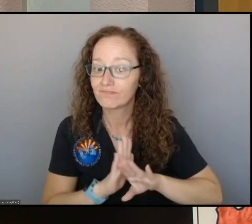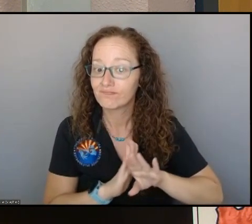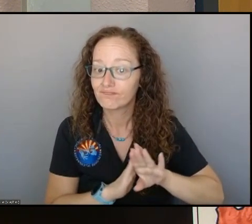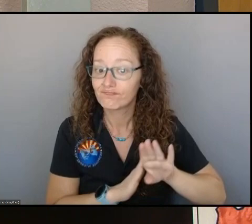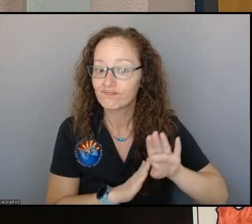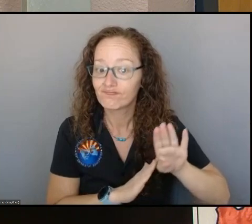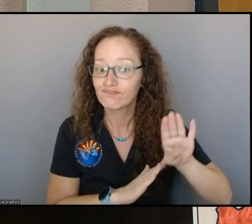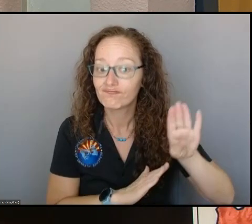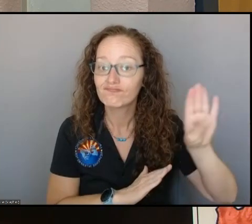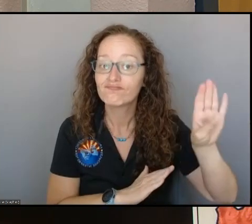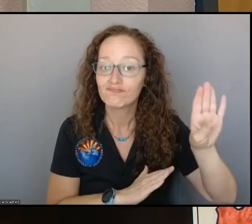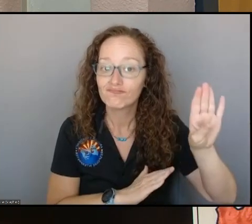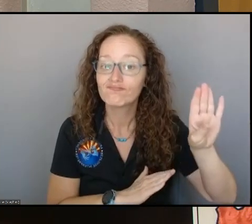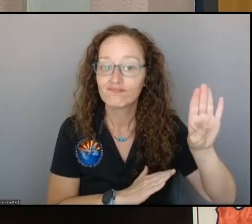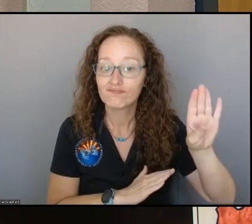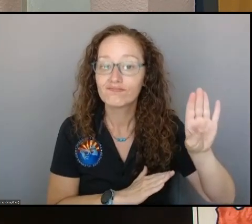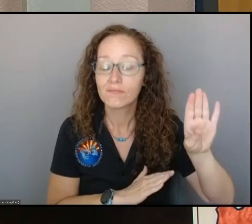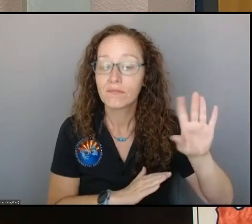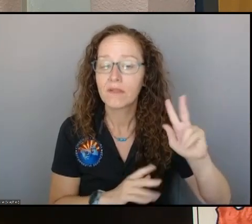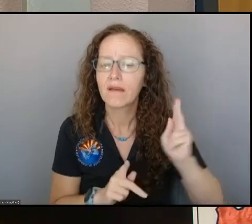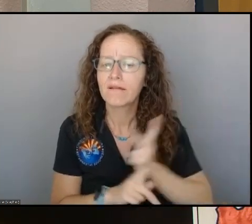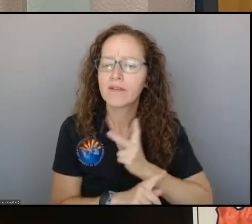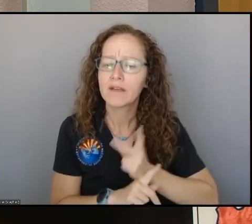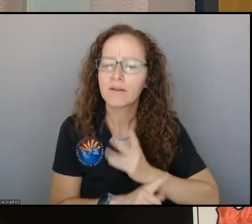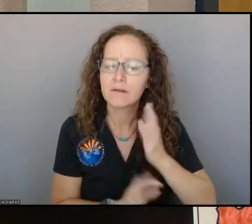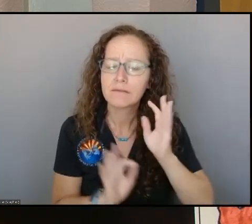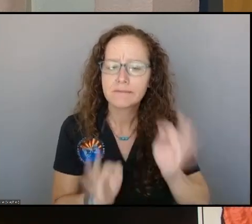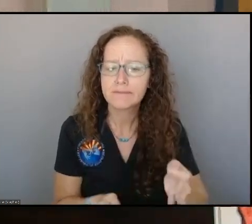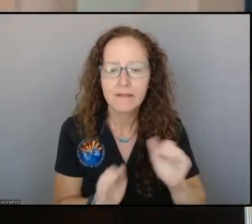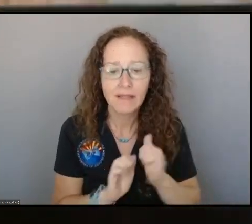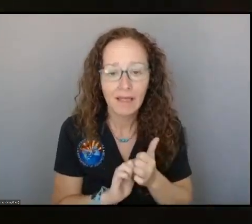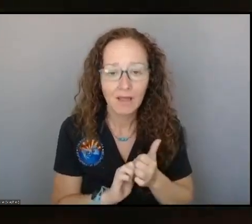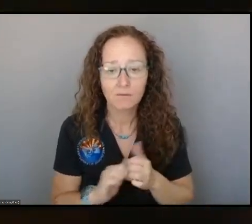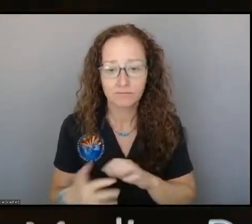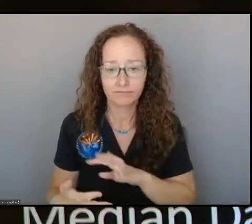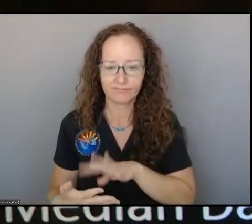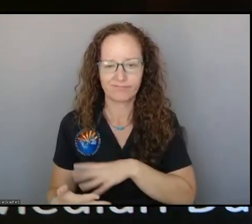And the way we calculate at is: This chart right here is called